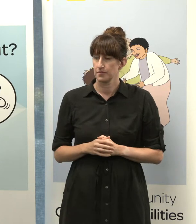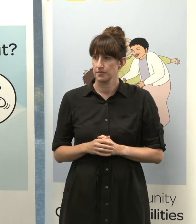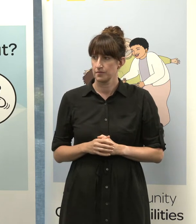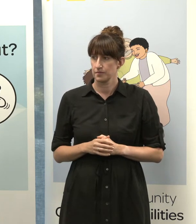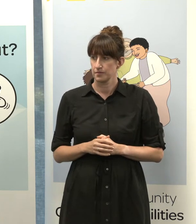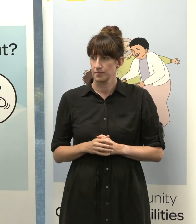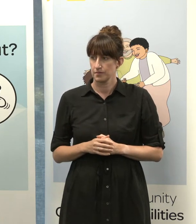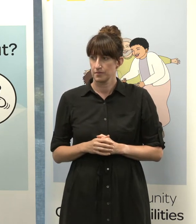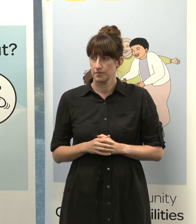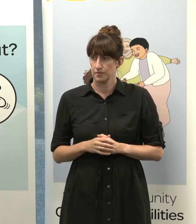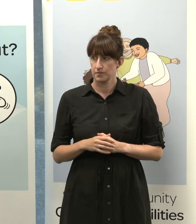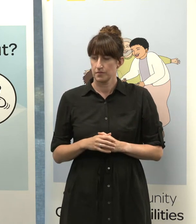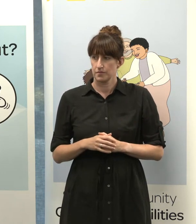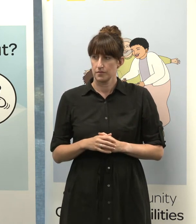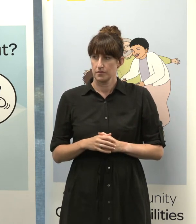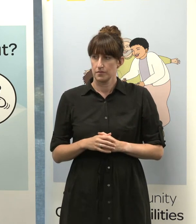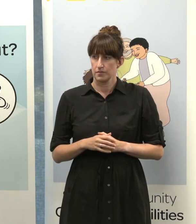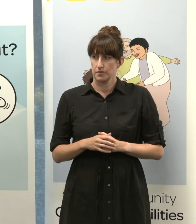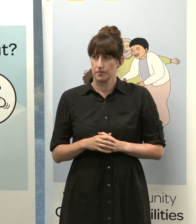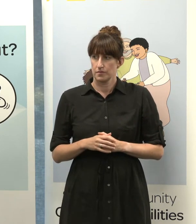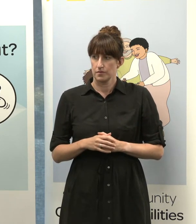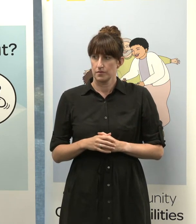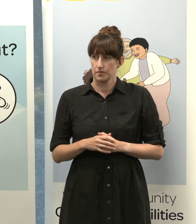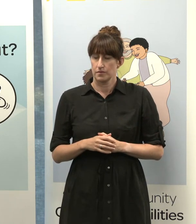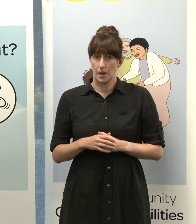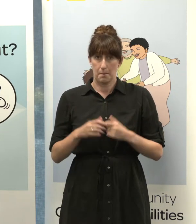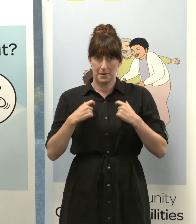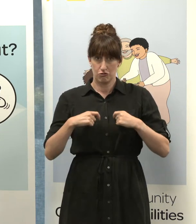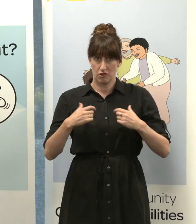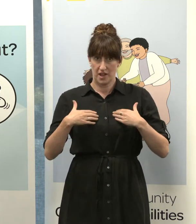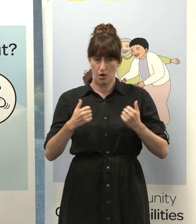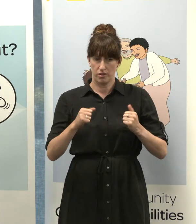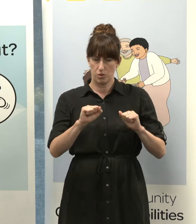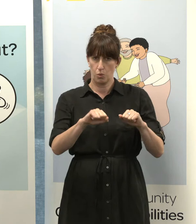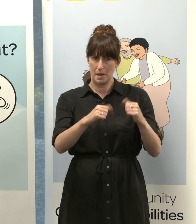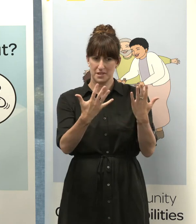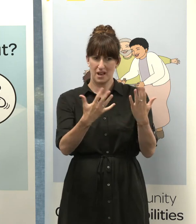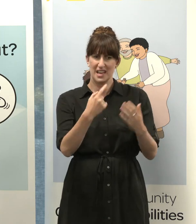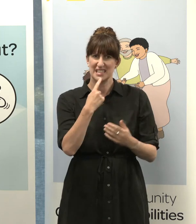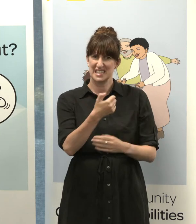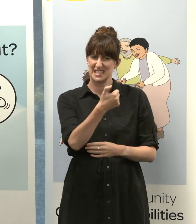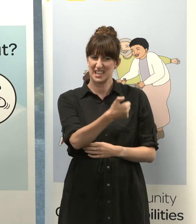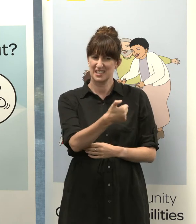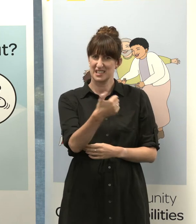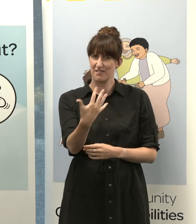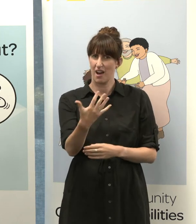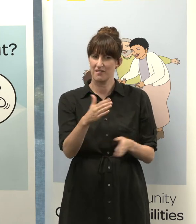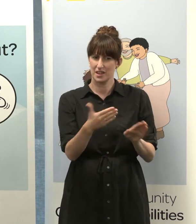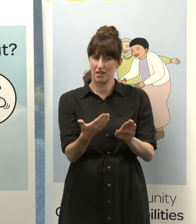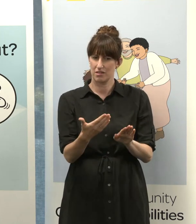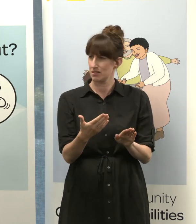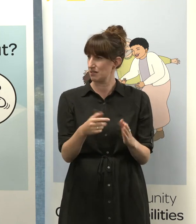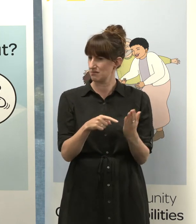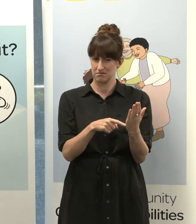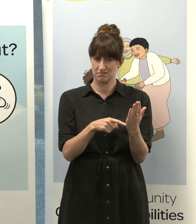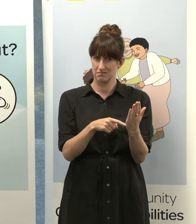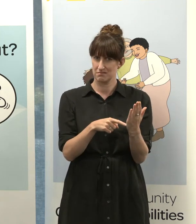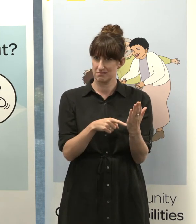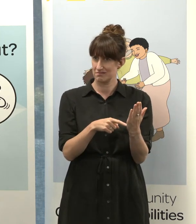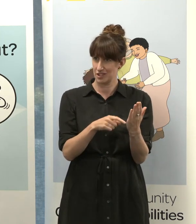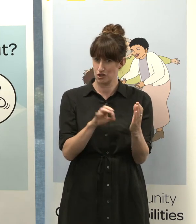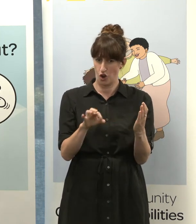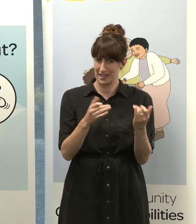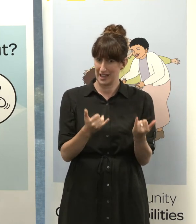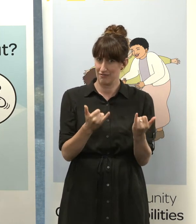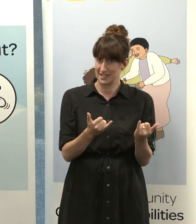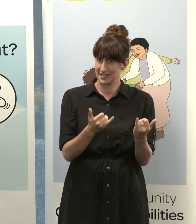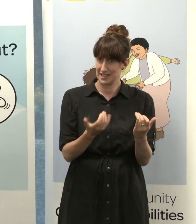symptoms.